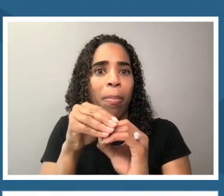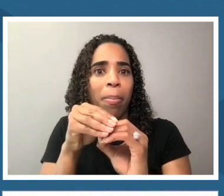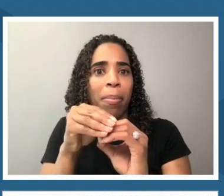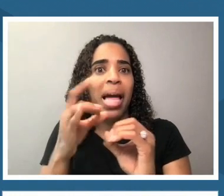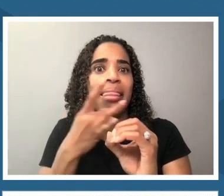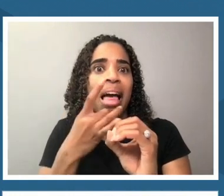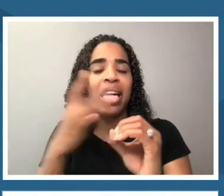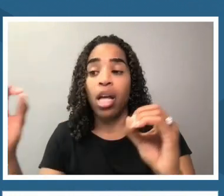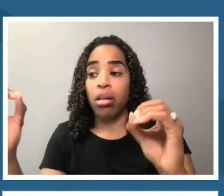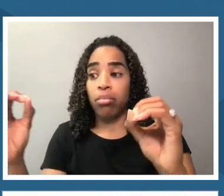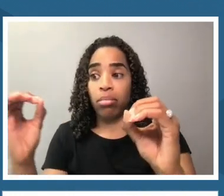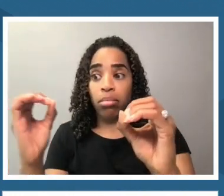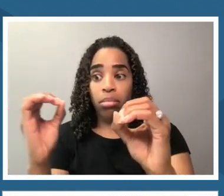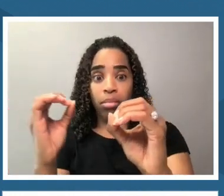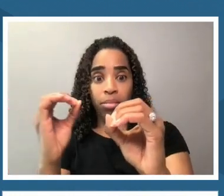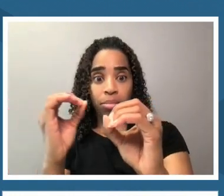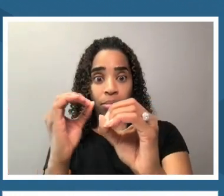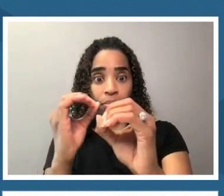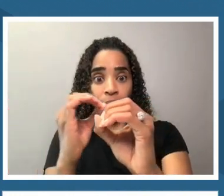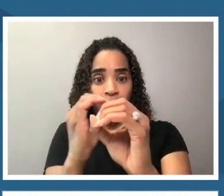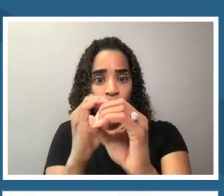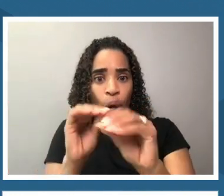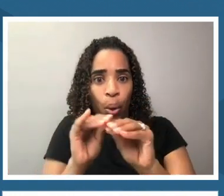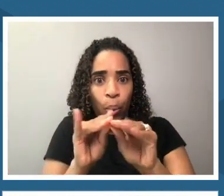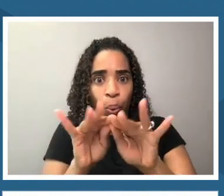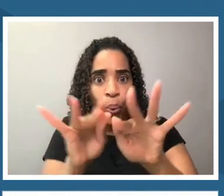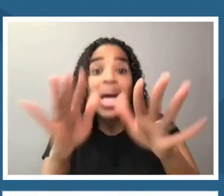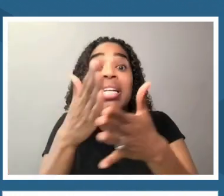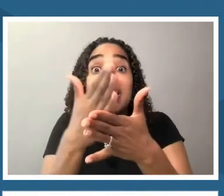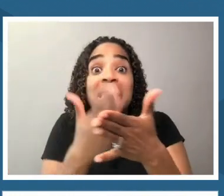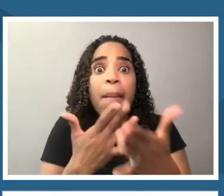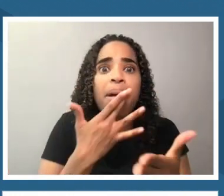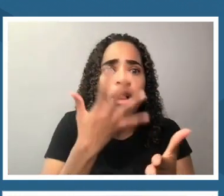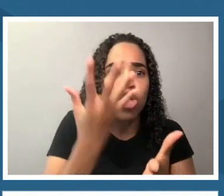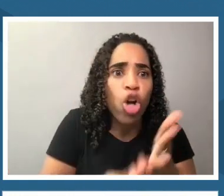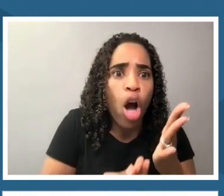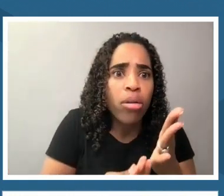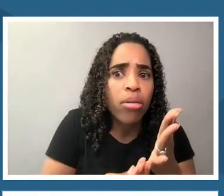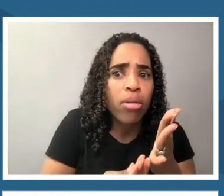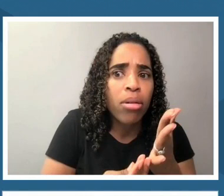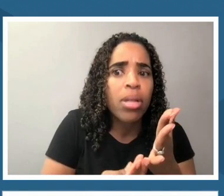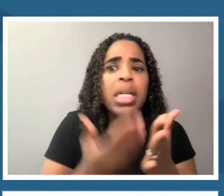light some colors are going to be